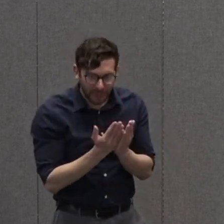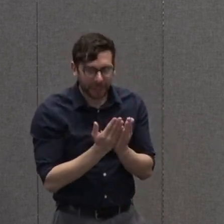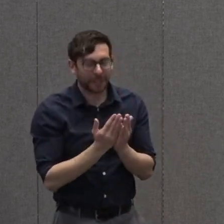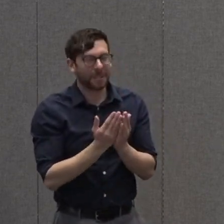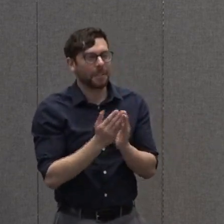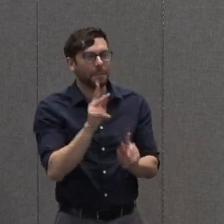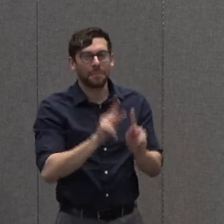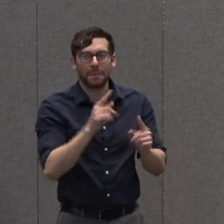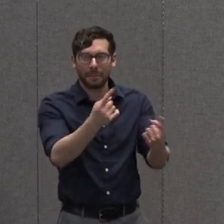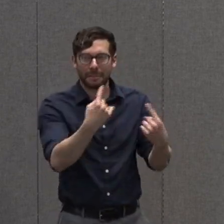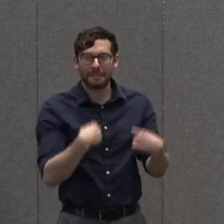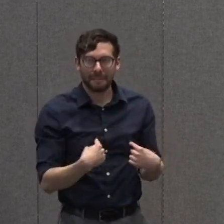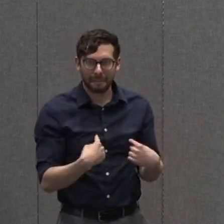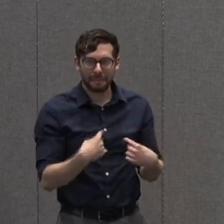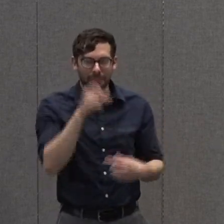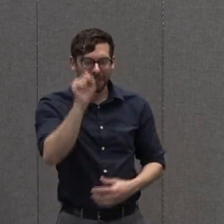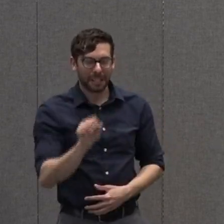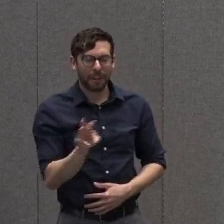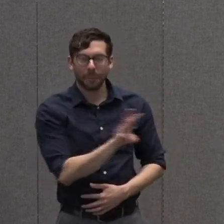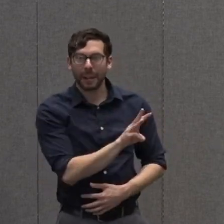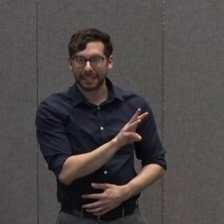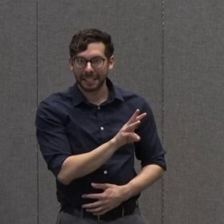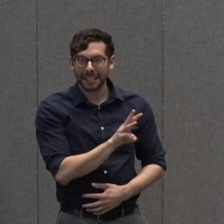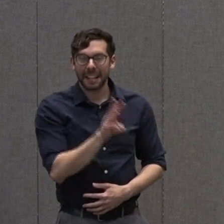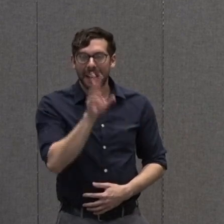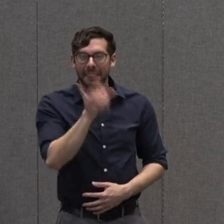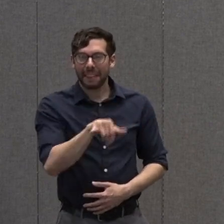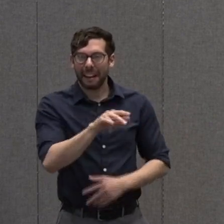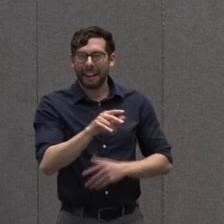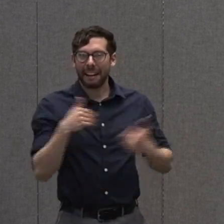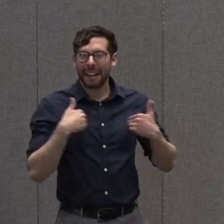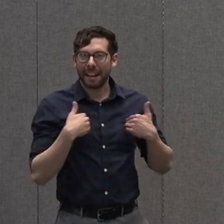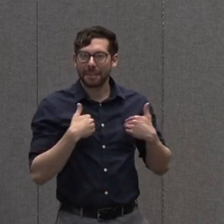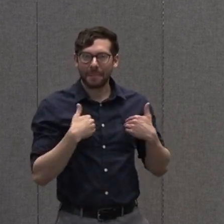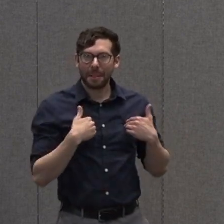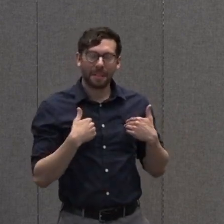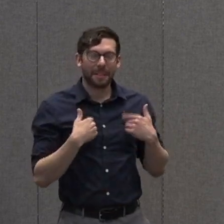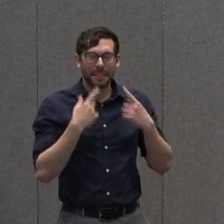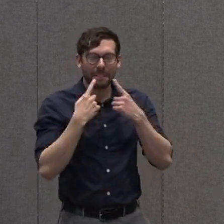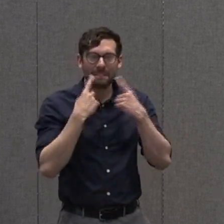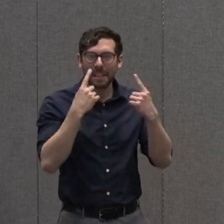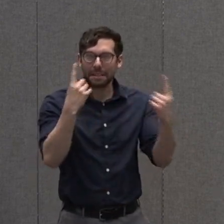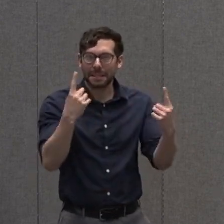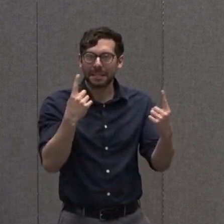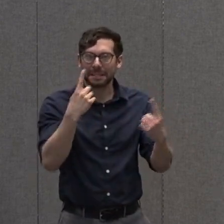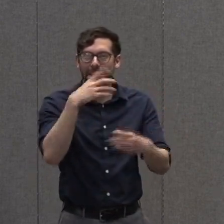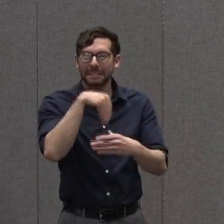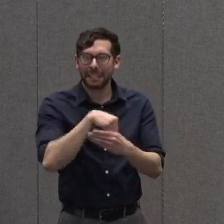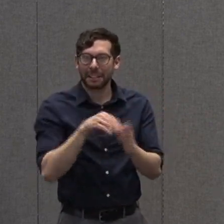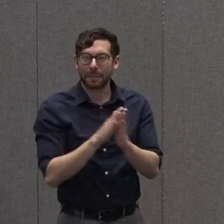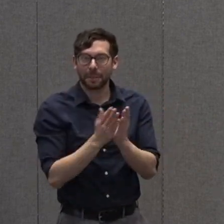But let's go ahead, and bring her out. She's also, she's been in a lot of movies, and documentaries. - Oh, she has, okay.